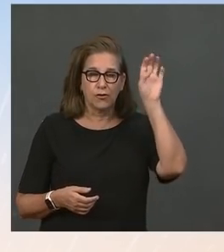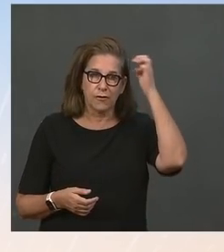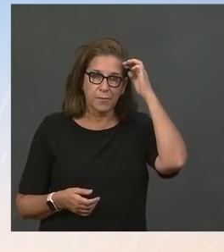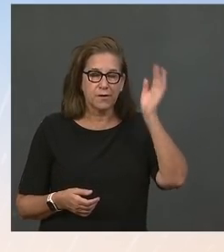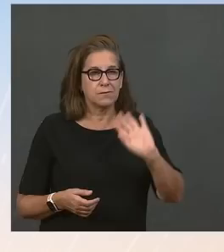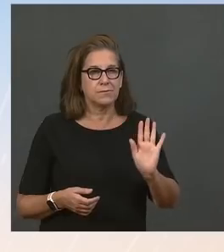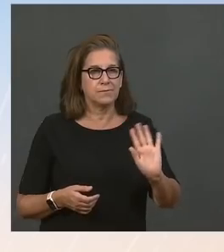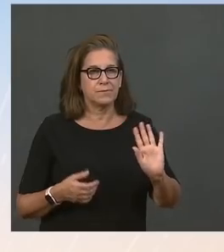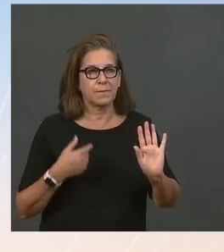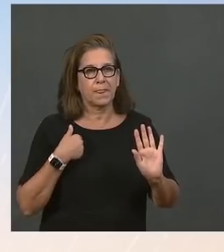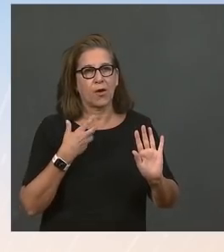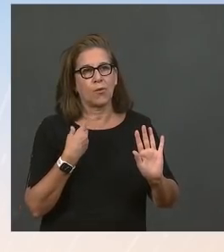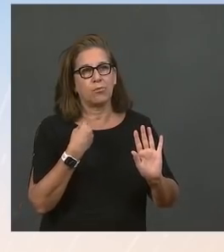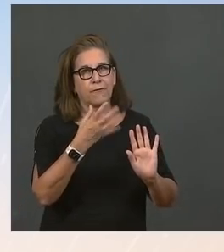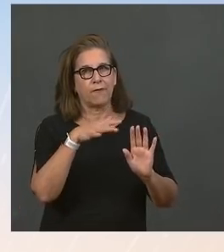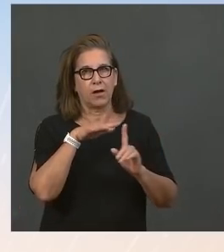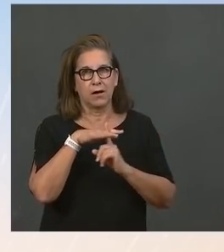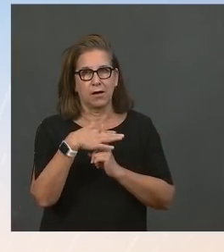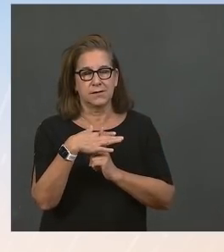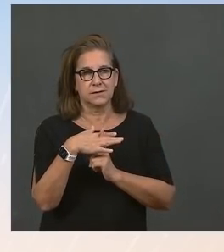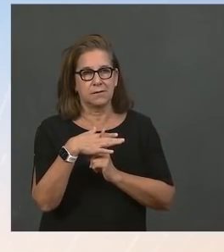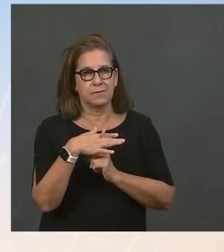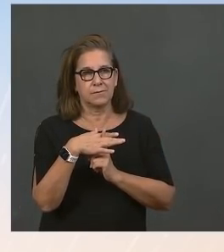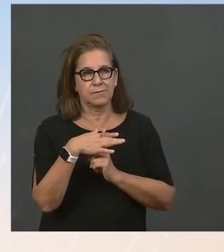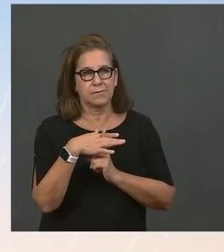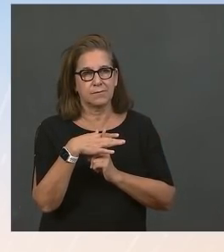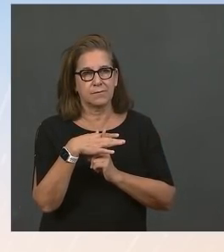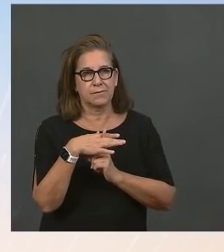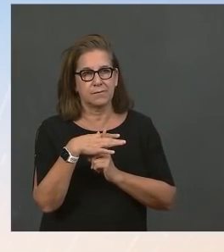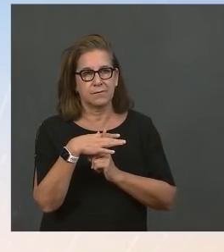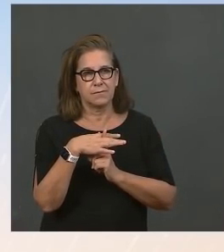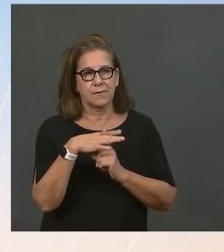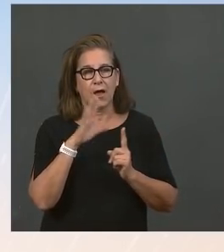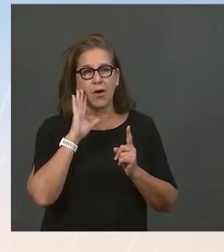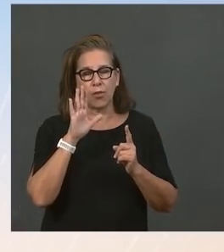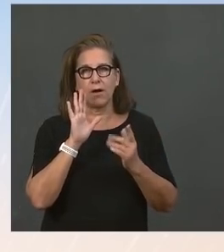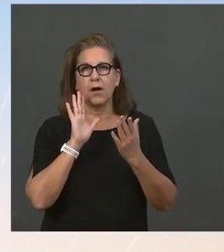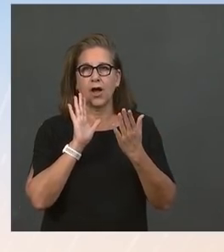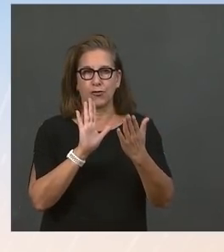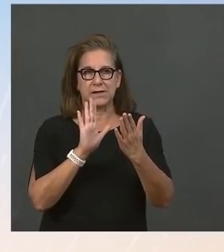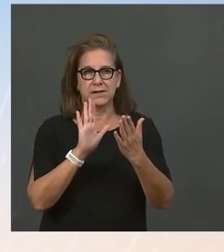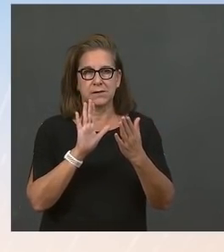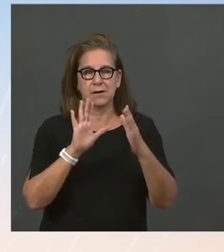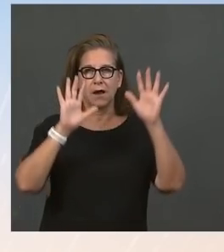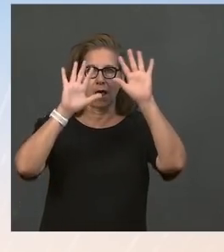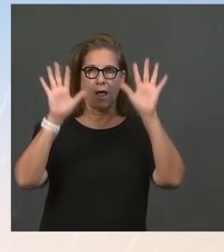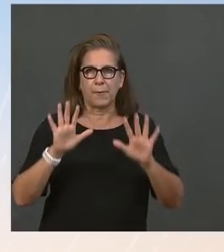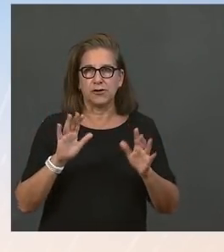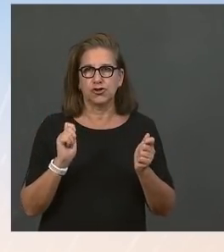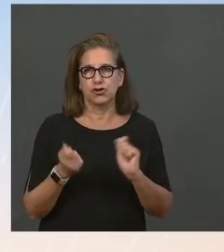on how we're going to achieve our climate objectives, which is, of course, what he's going to go to Paris -- well, Paris, we're not going there. But what --